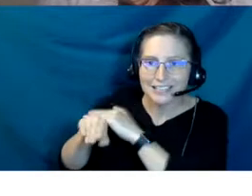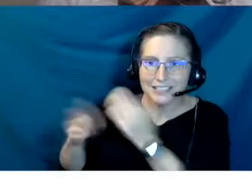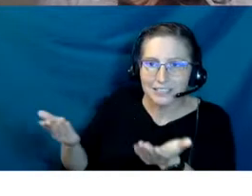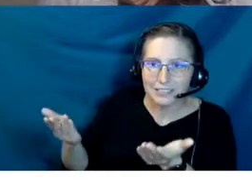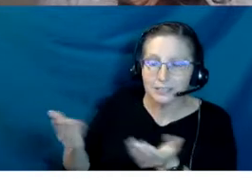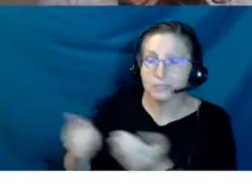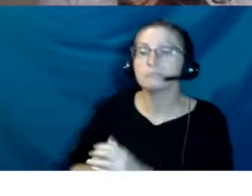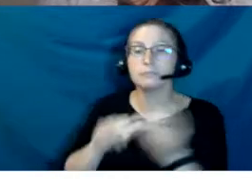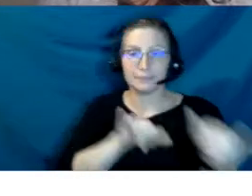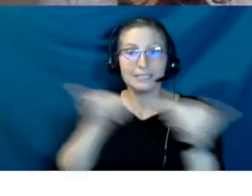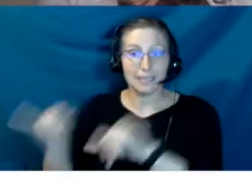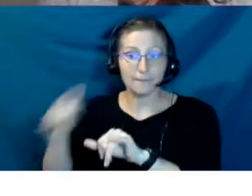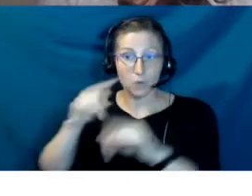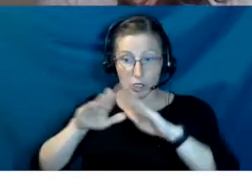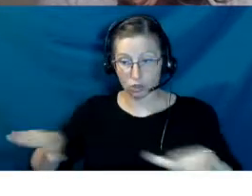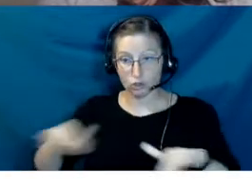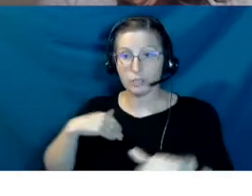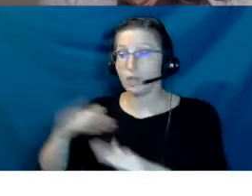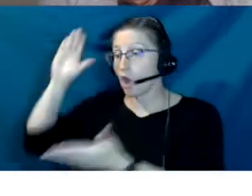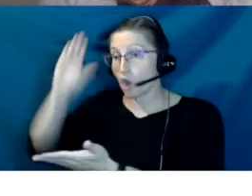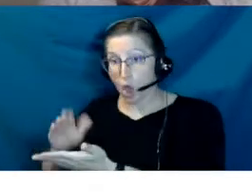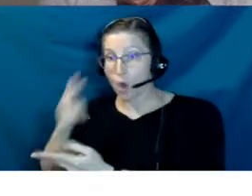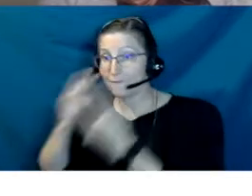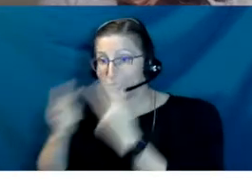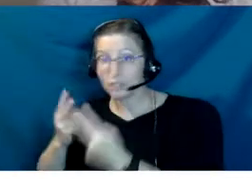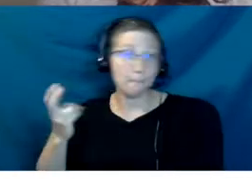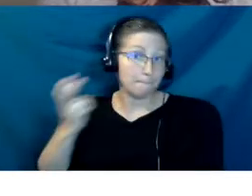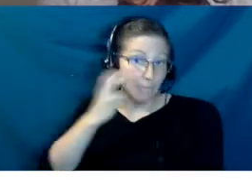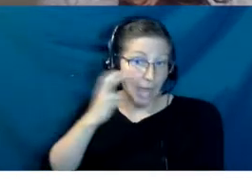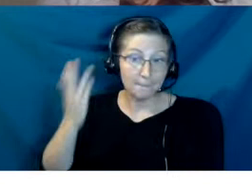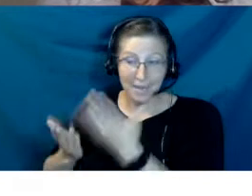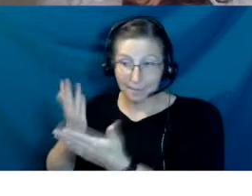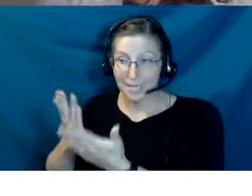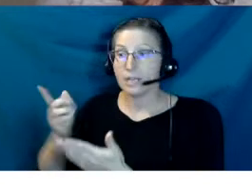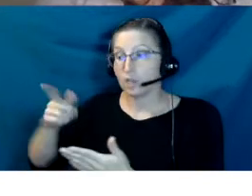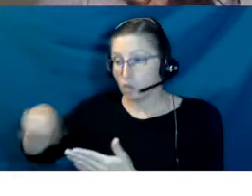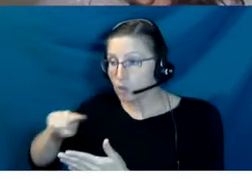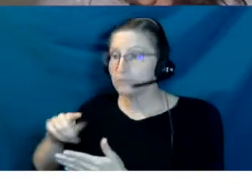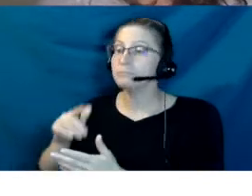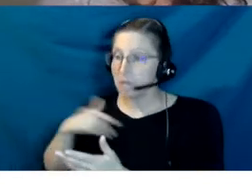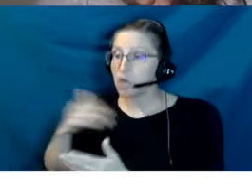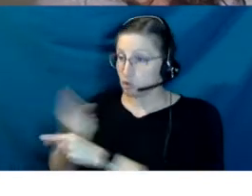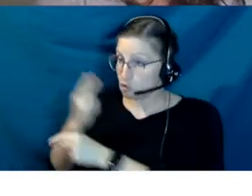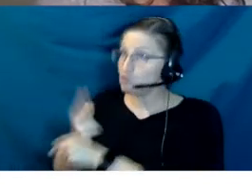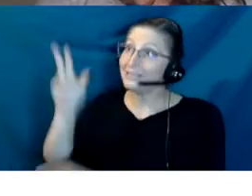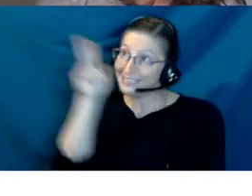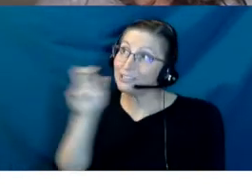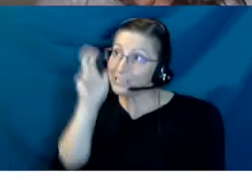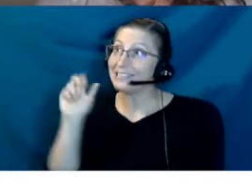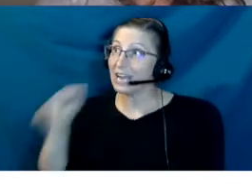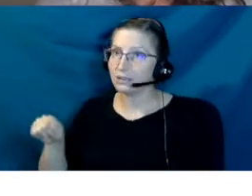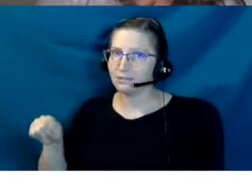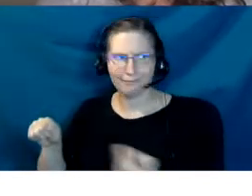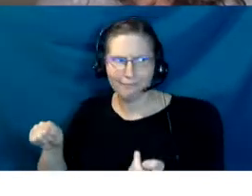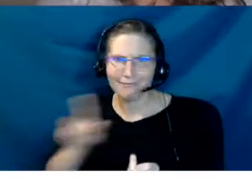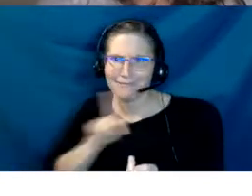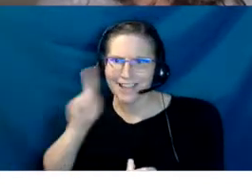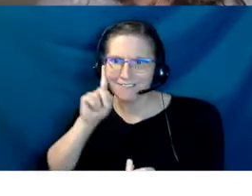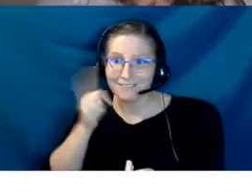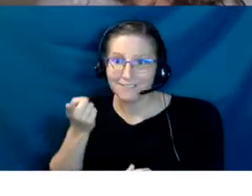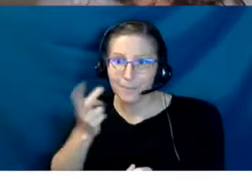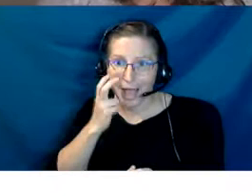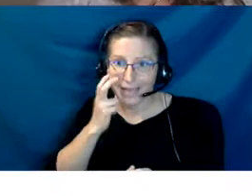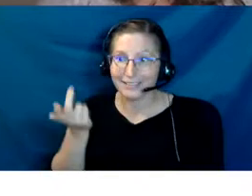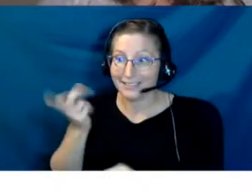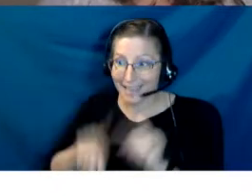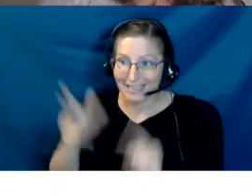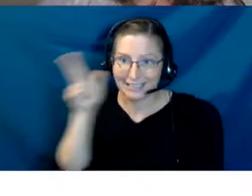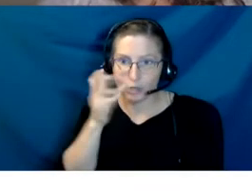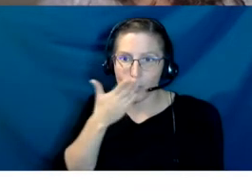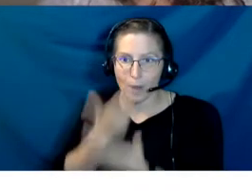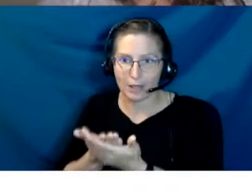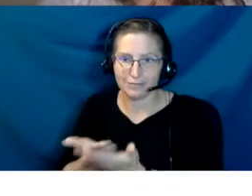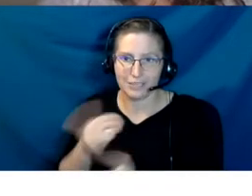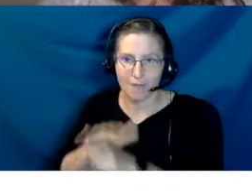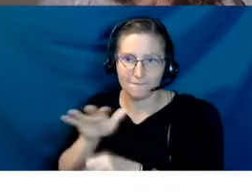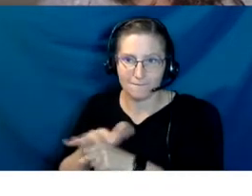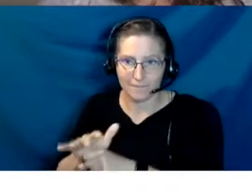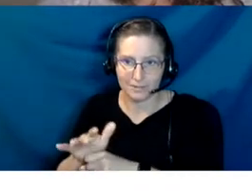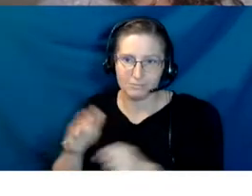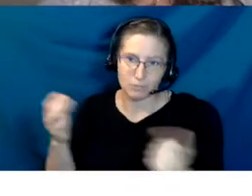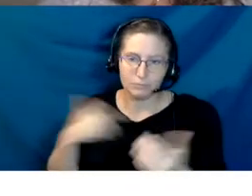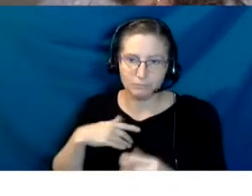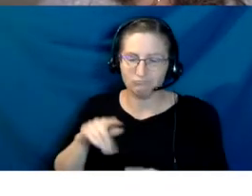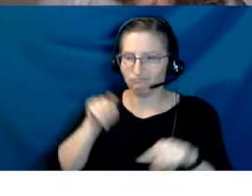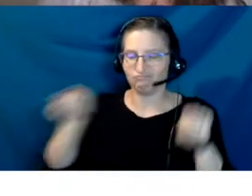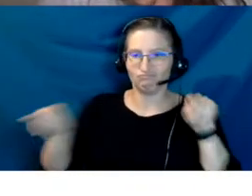vision or who are blind. Those strategies may not work with a child who's deafblind.